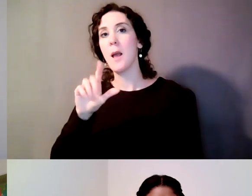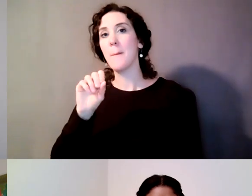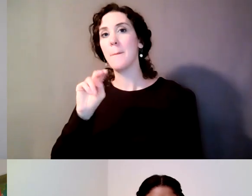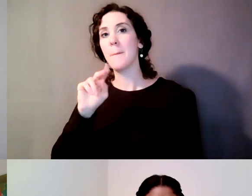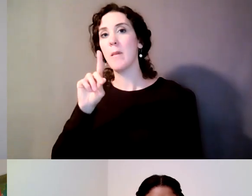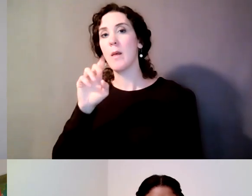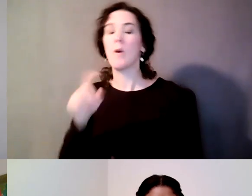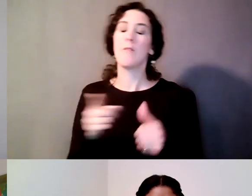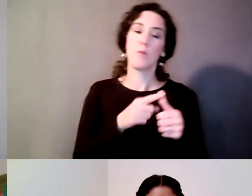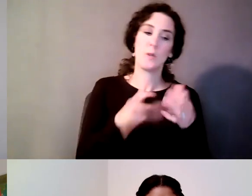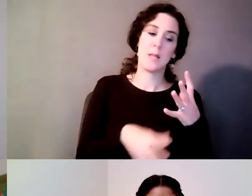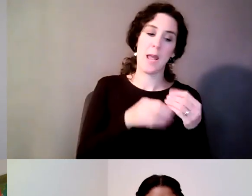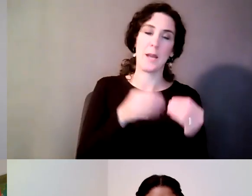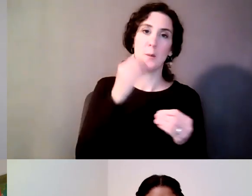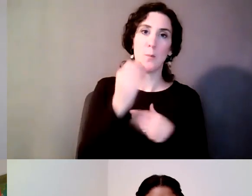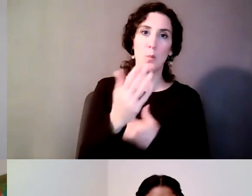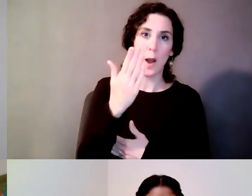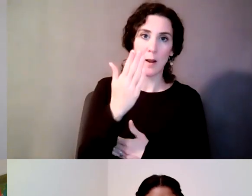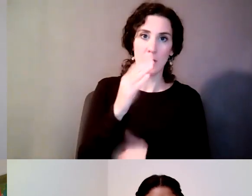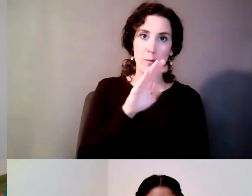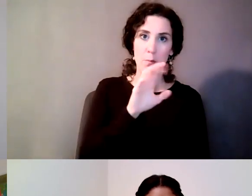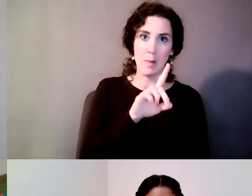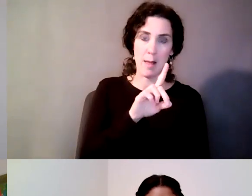first the added breakfast blend and a light note blend which were lighter